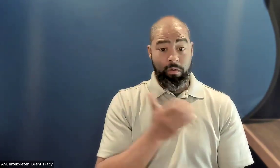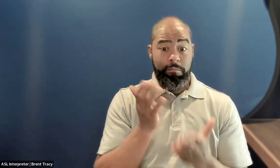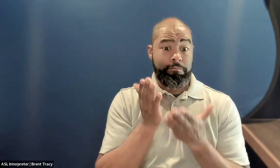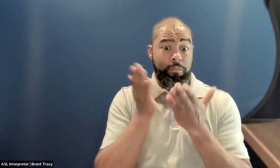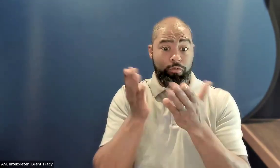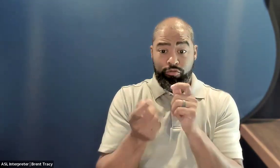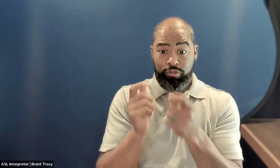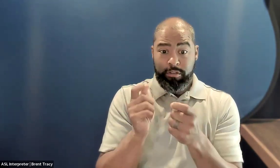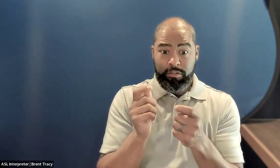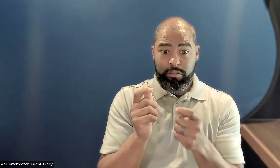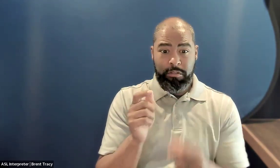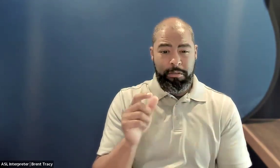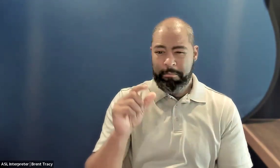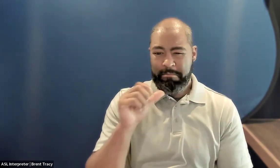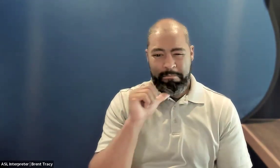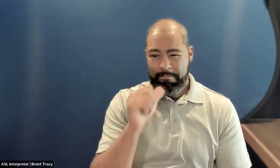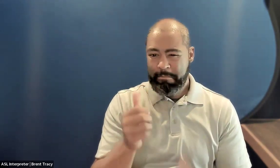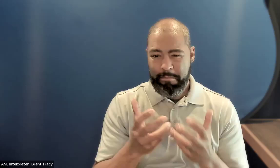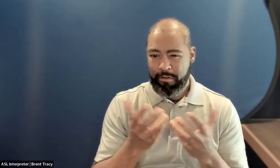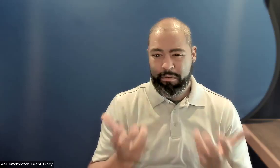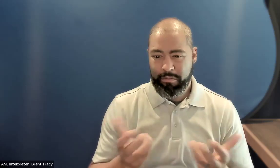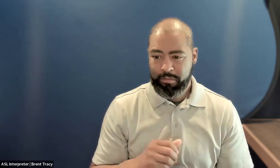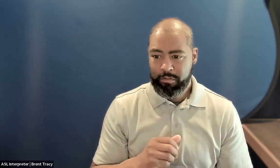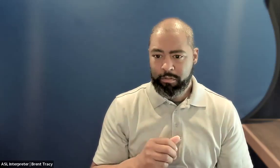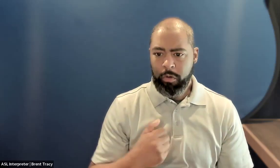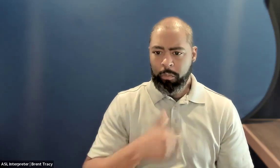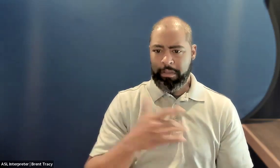feasible to do because much of this is simply comparing the